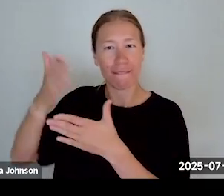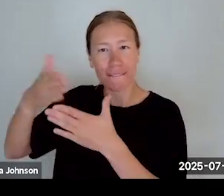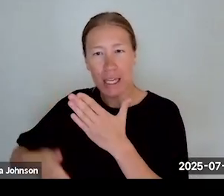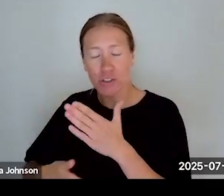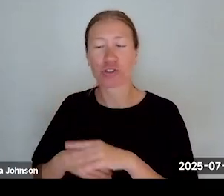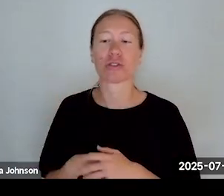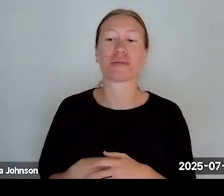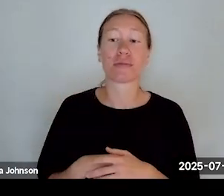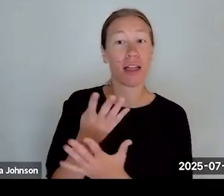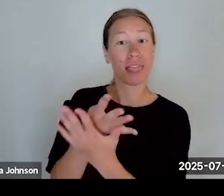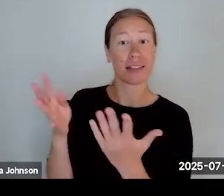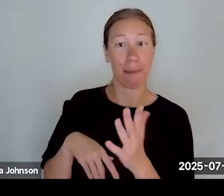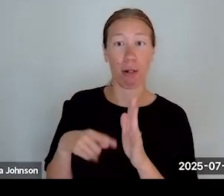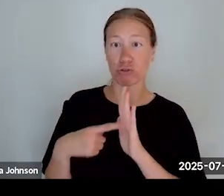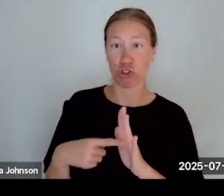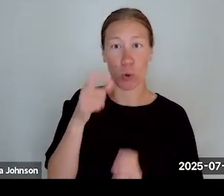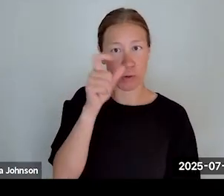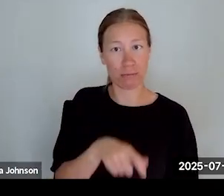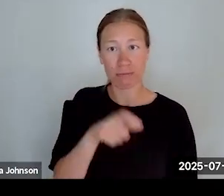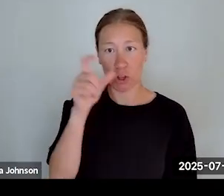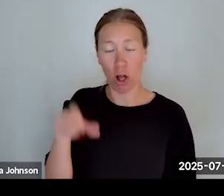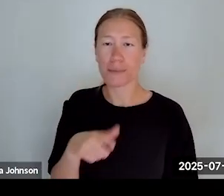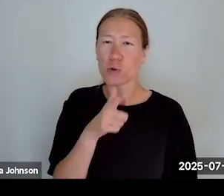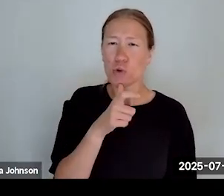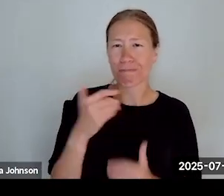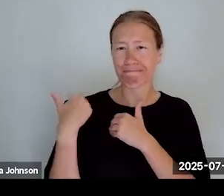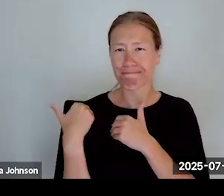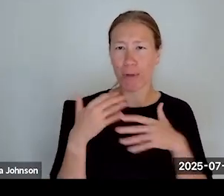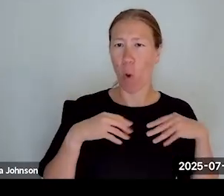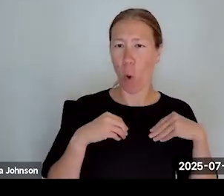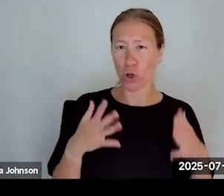The table includes columns that show the owner of each project or task,